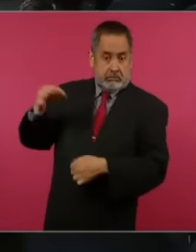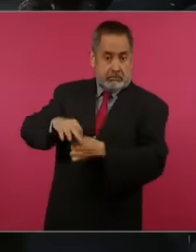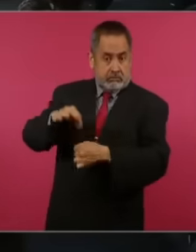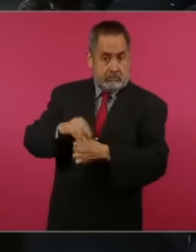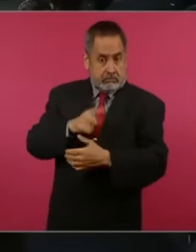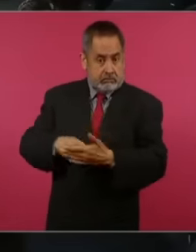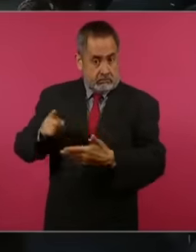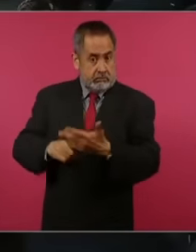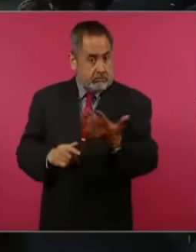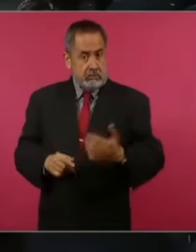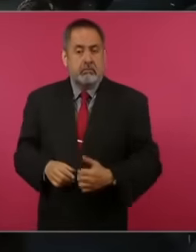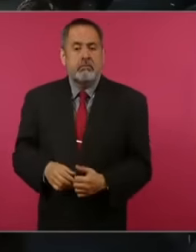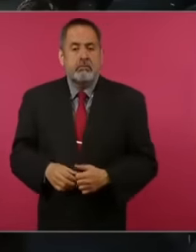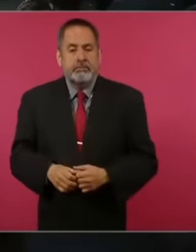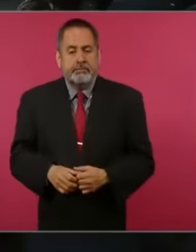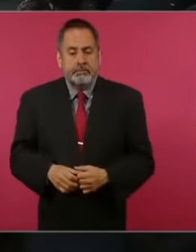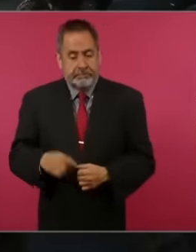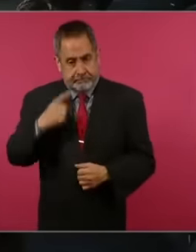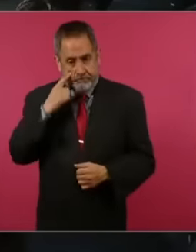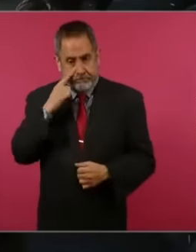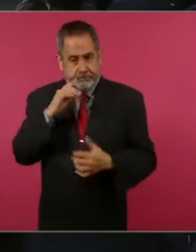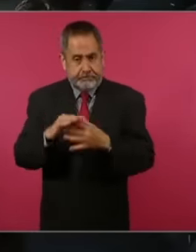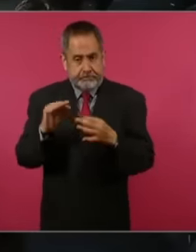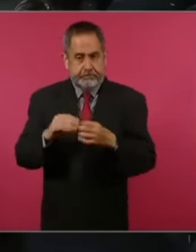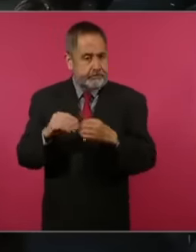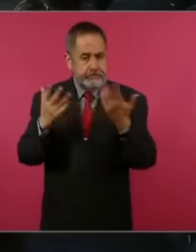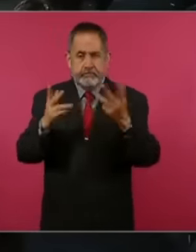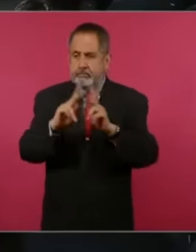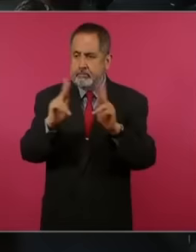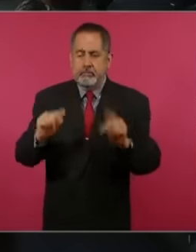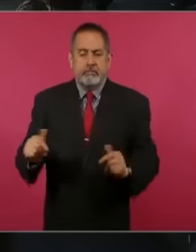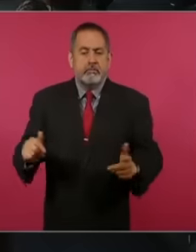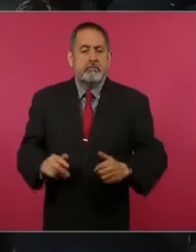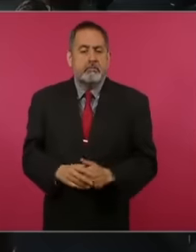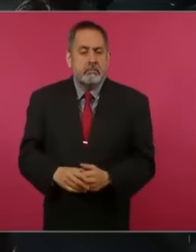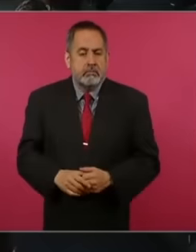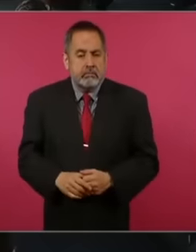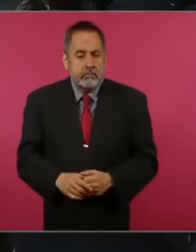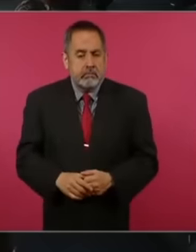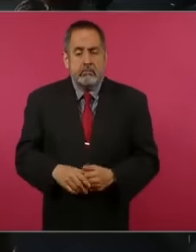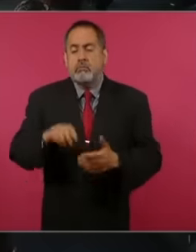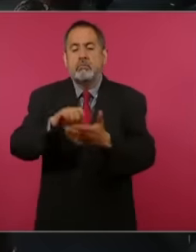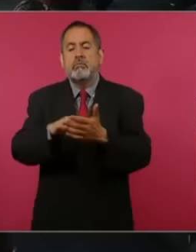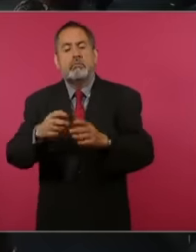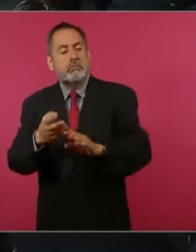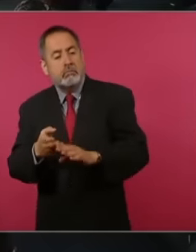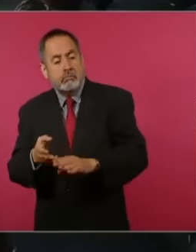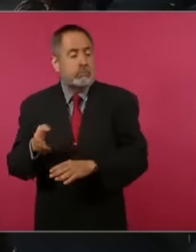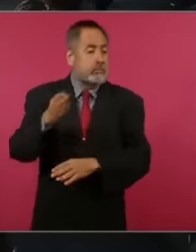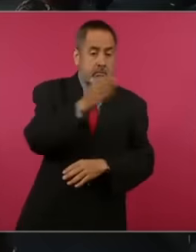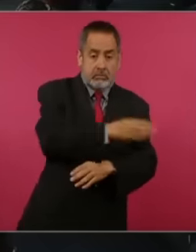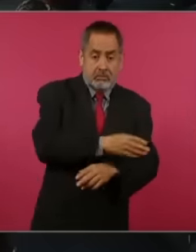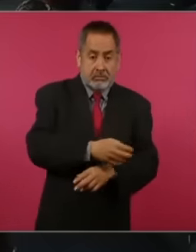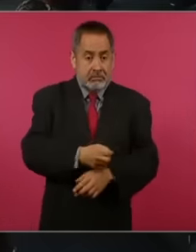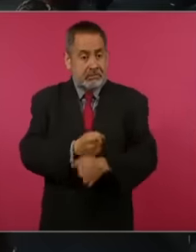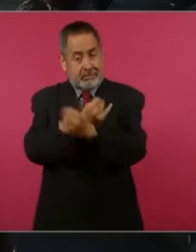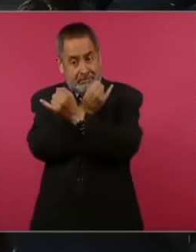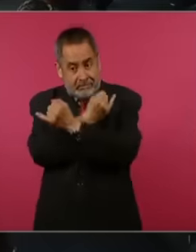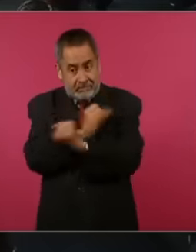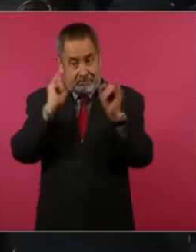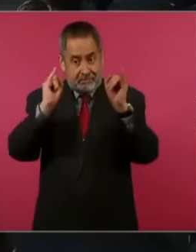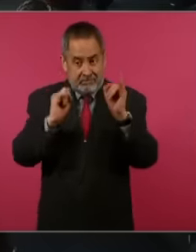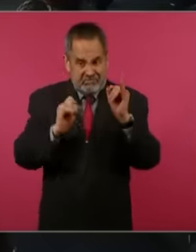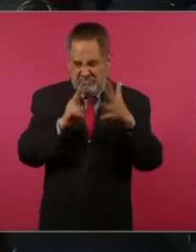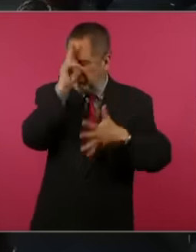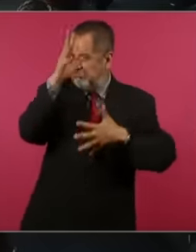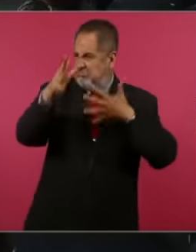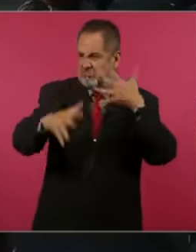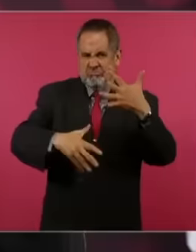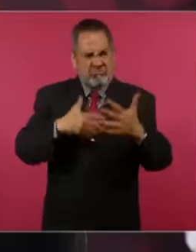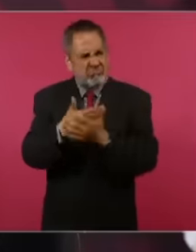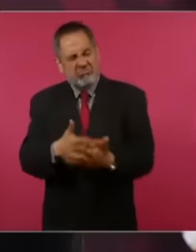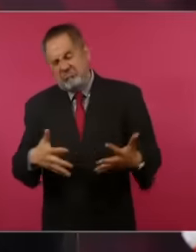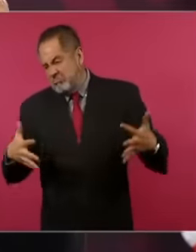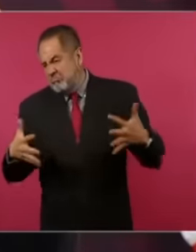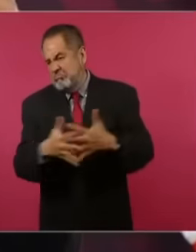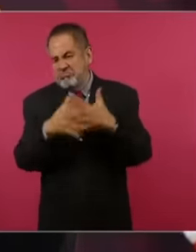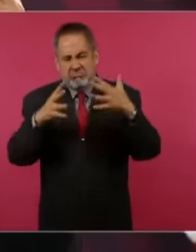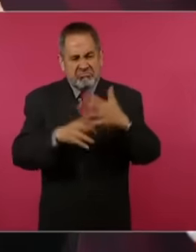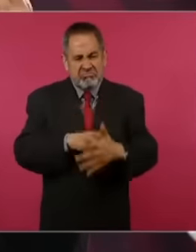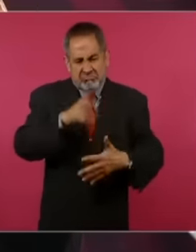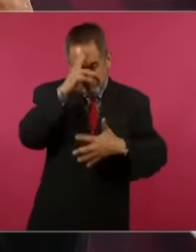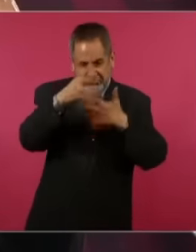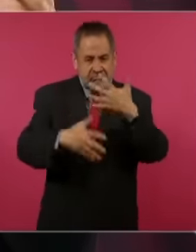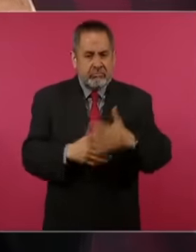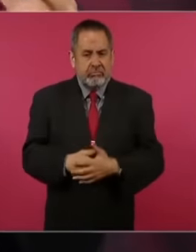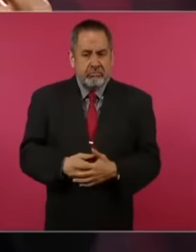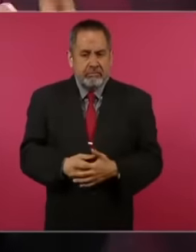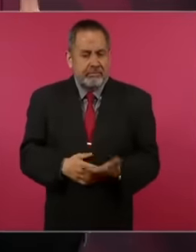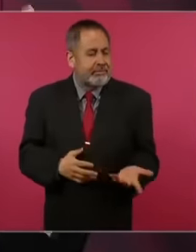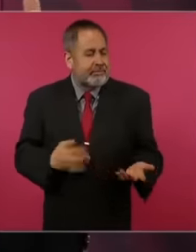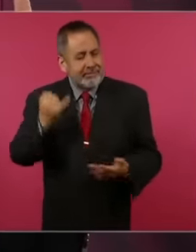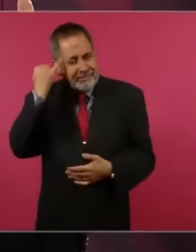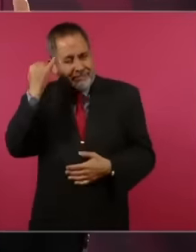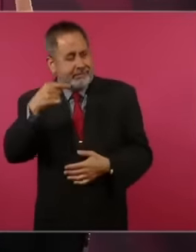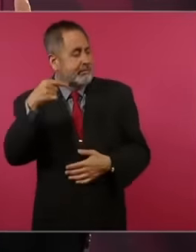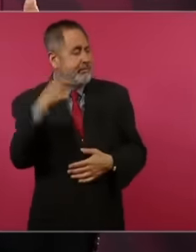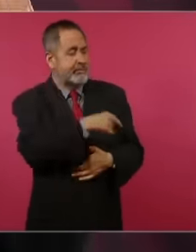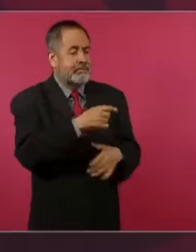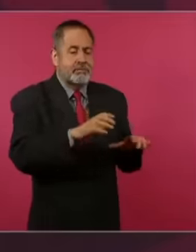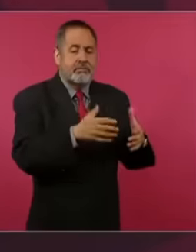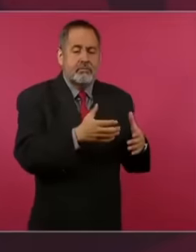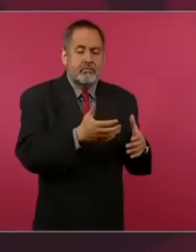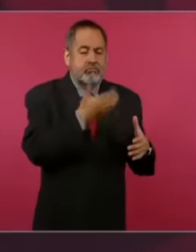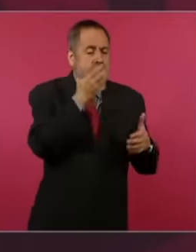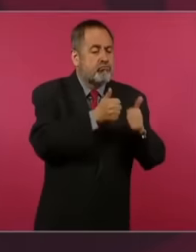more than independence was violence. Imagine what the conservatives were like back then,